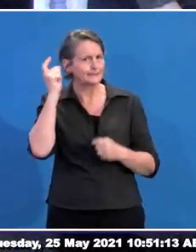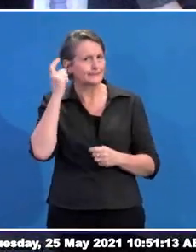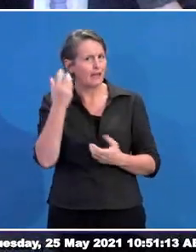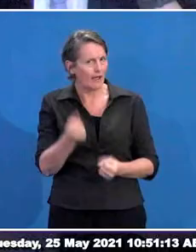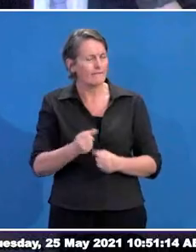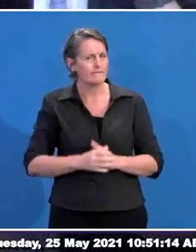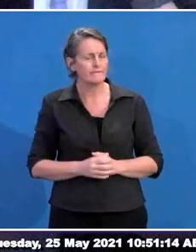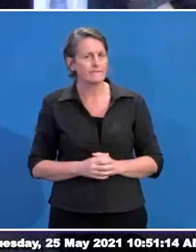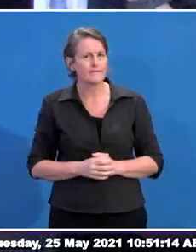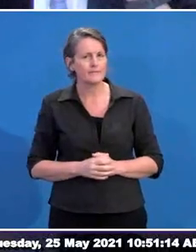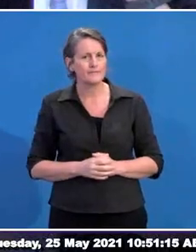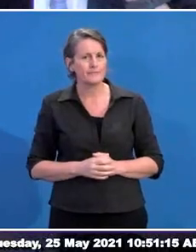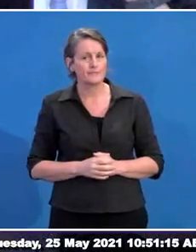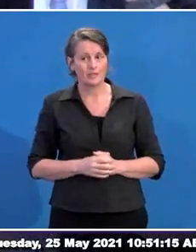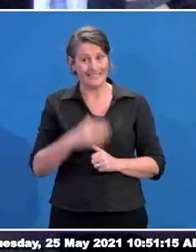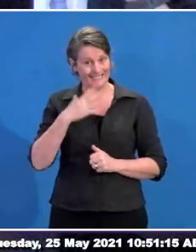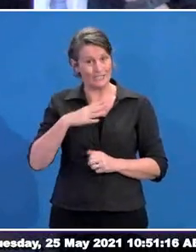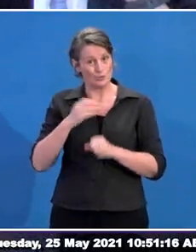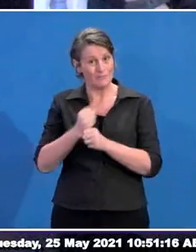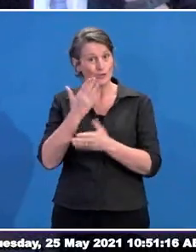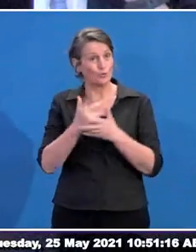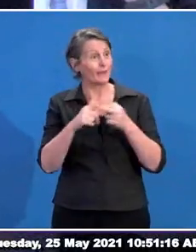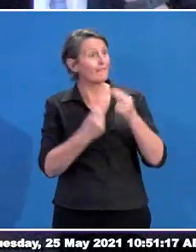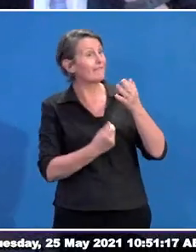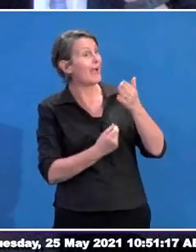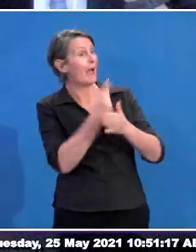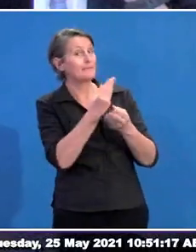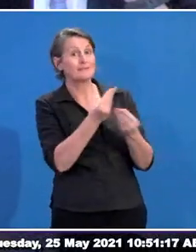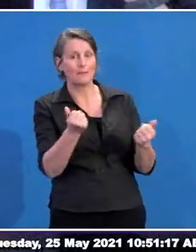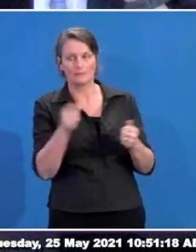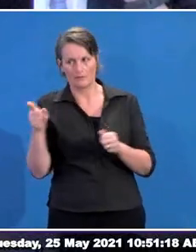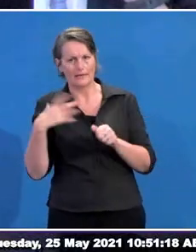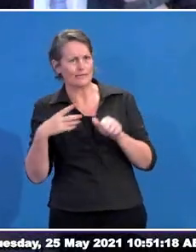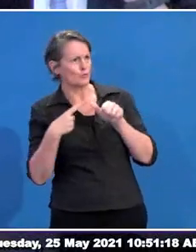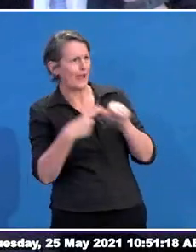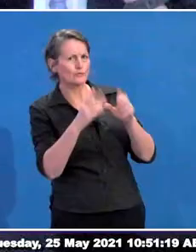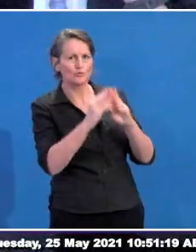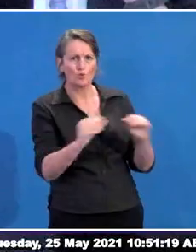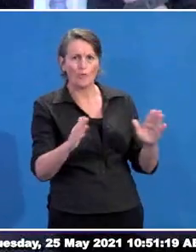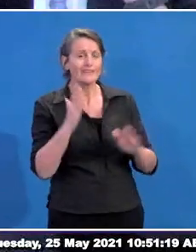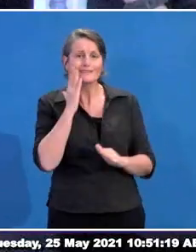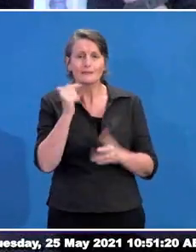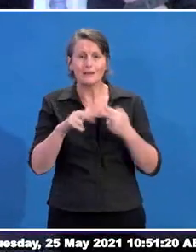they do act on concerns, regardless of whether I can prove it or not.